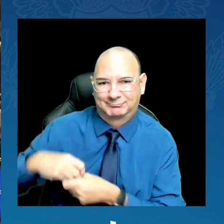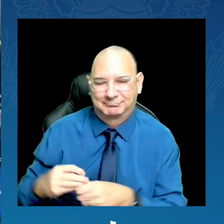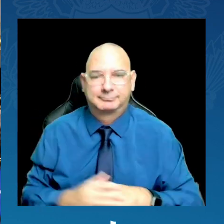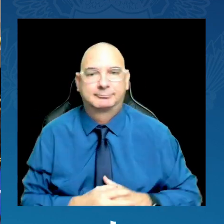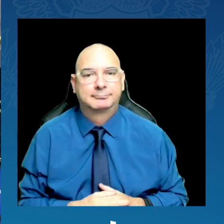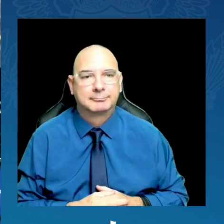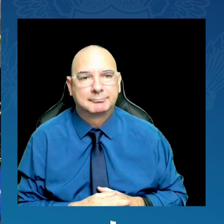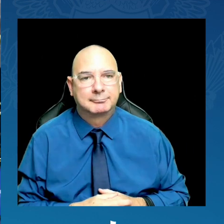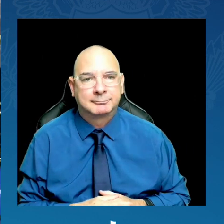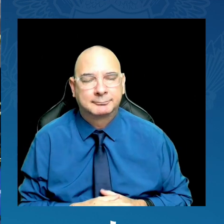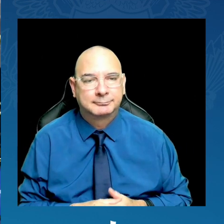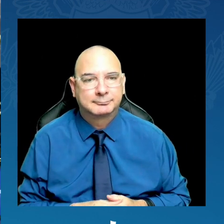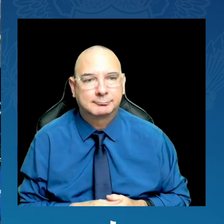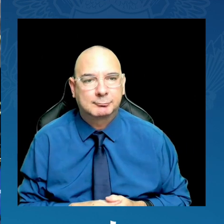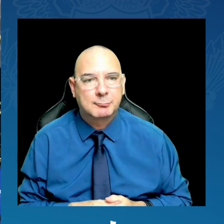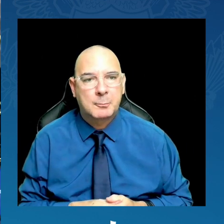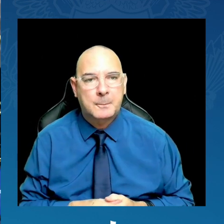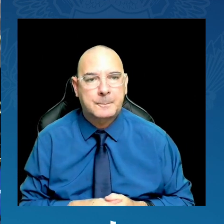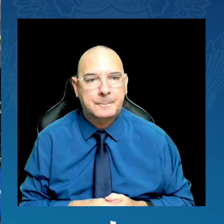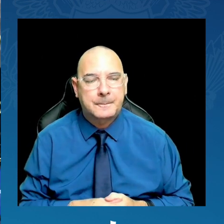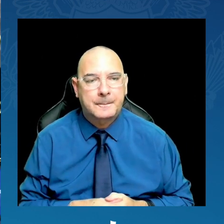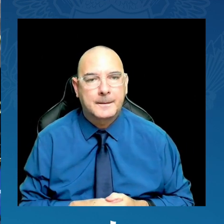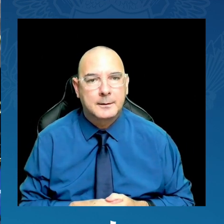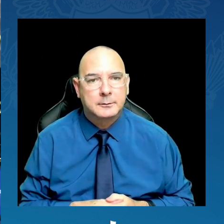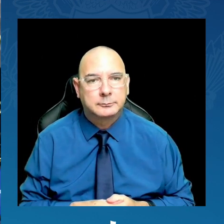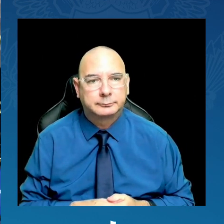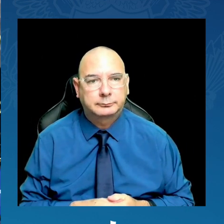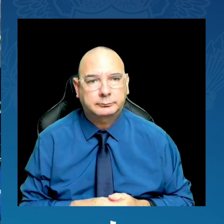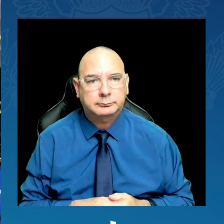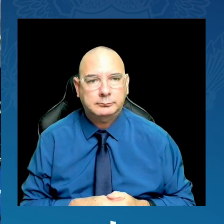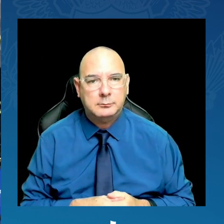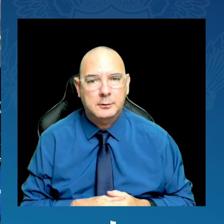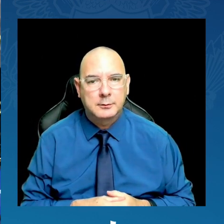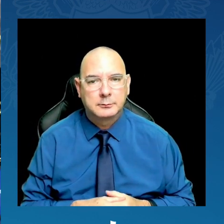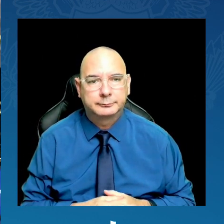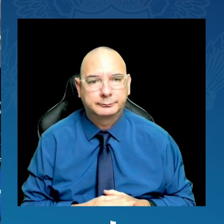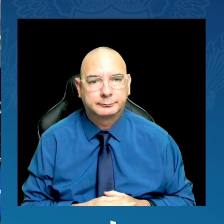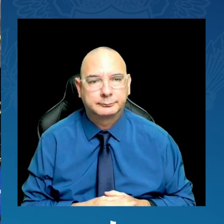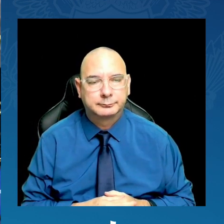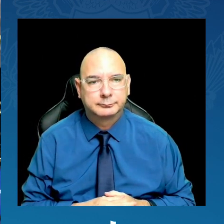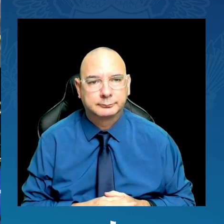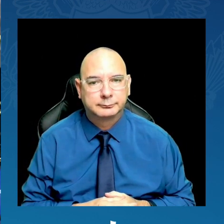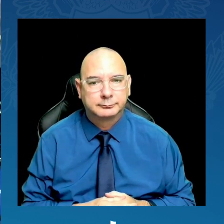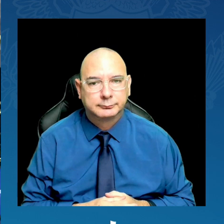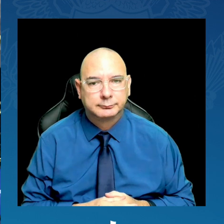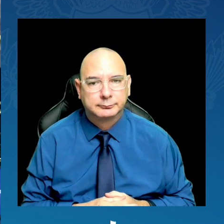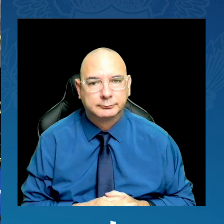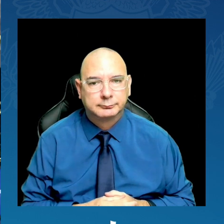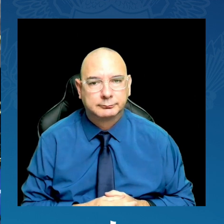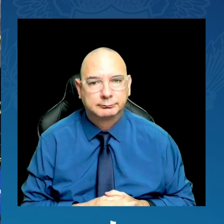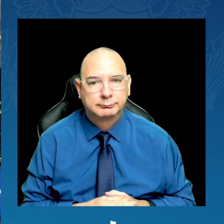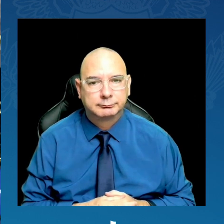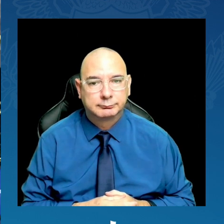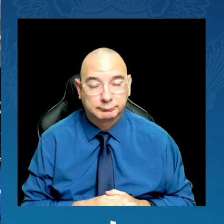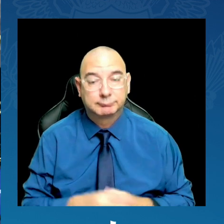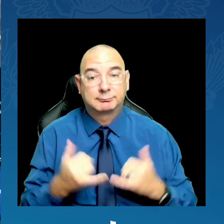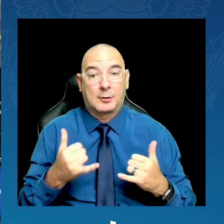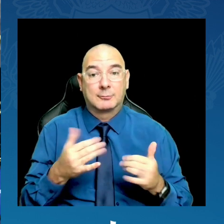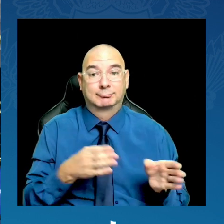So with that, I will now turn to our undersecretary of defense,